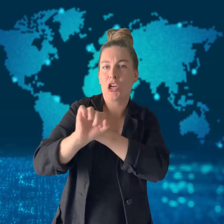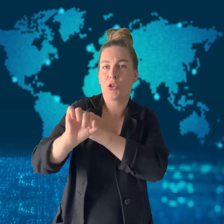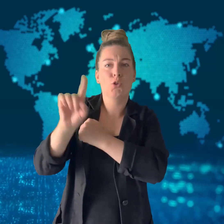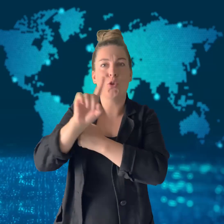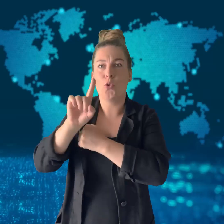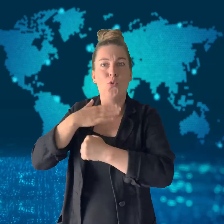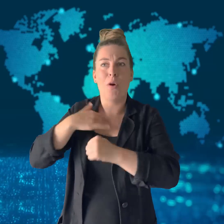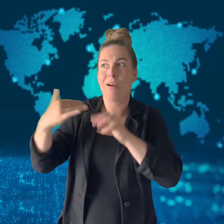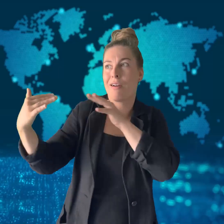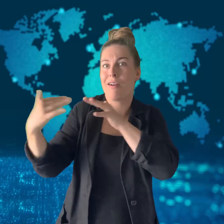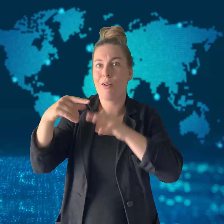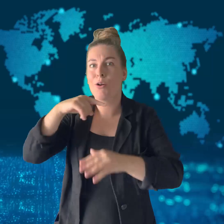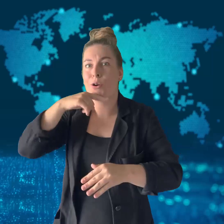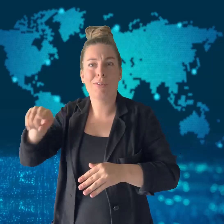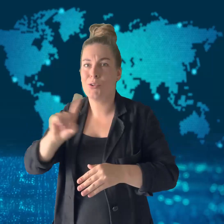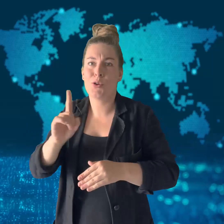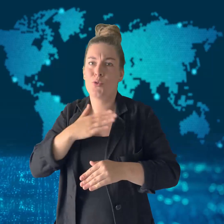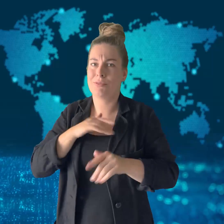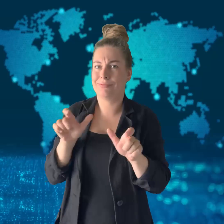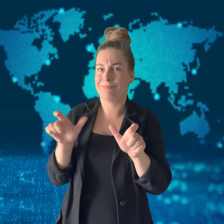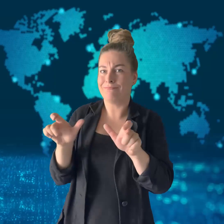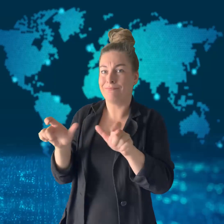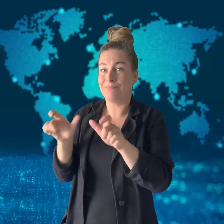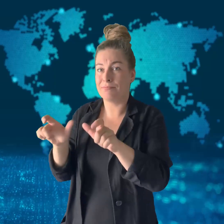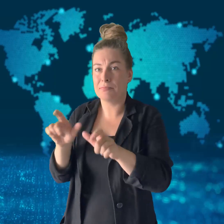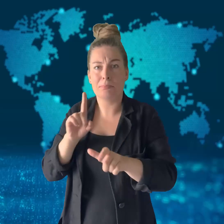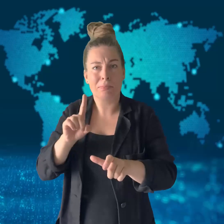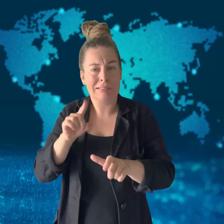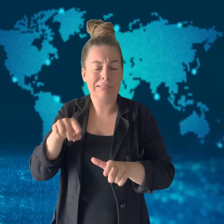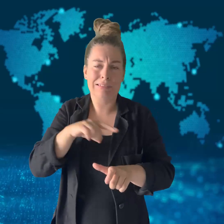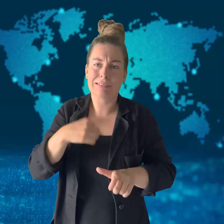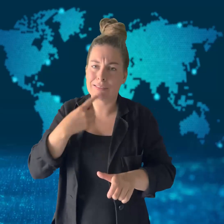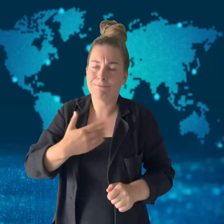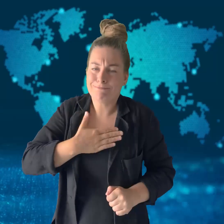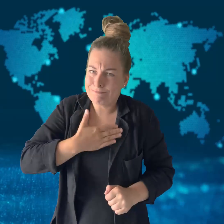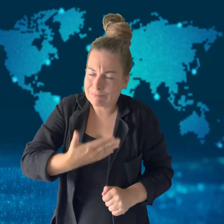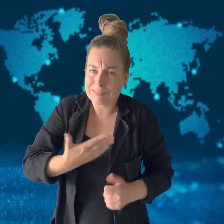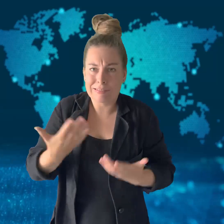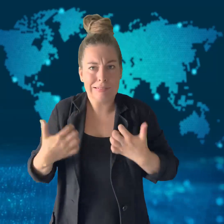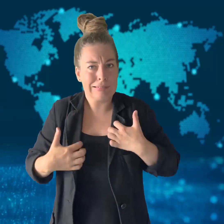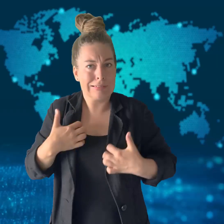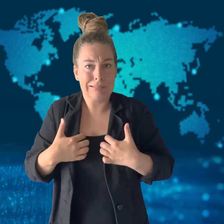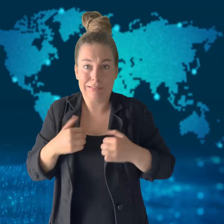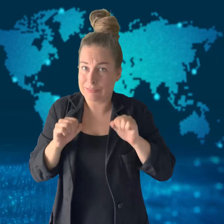but Poland recognized it could cause a problem